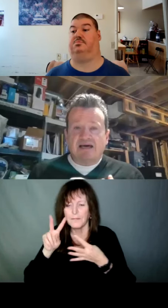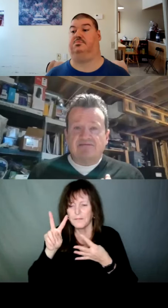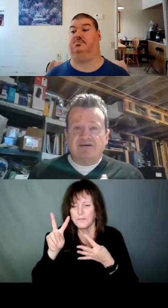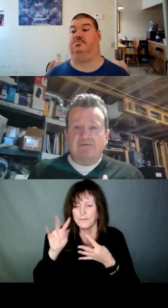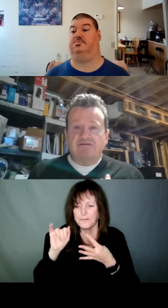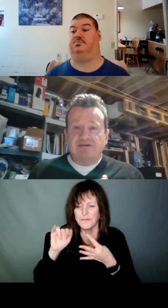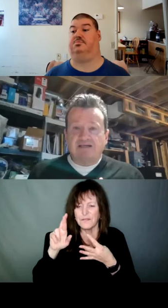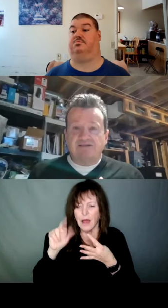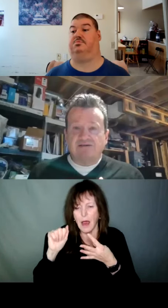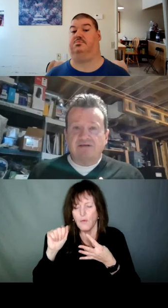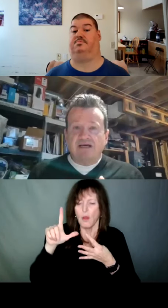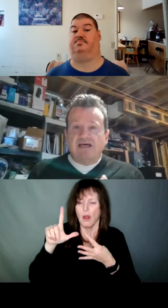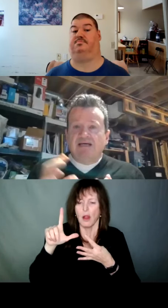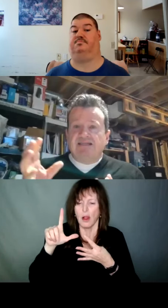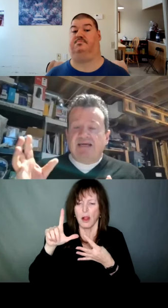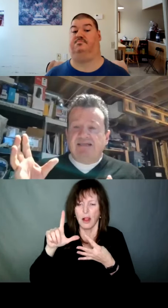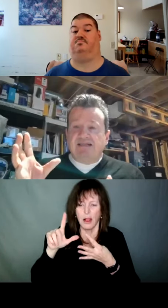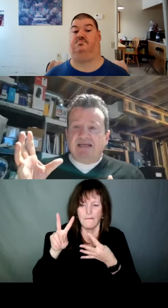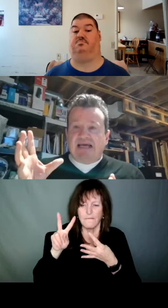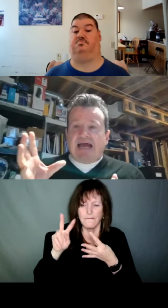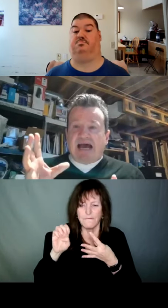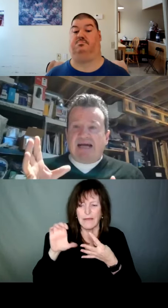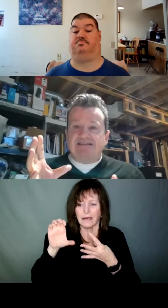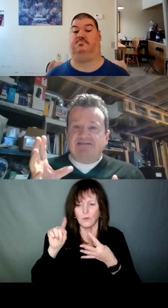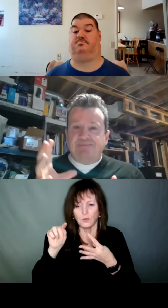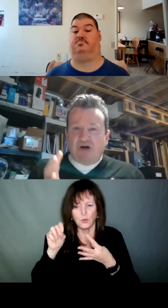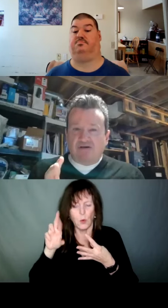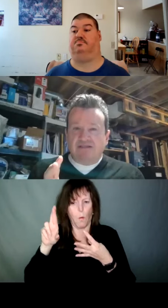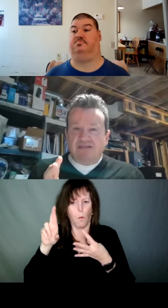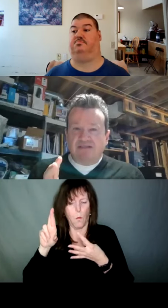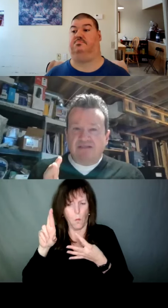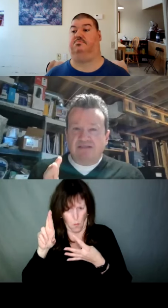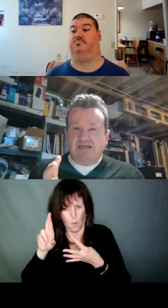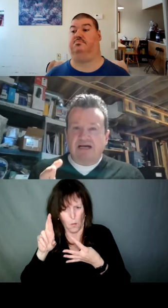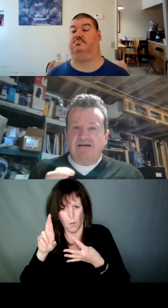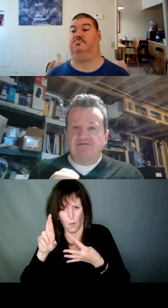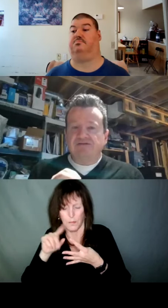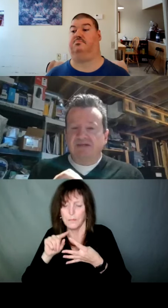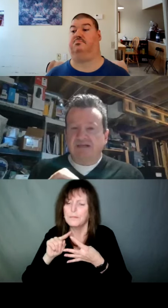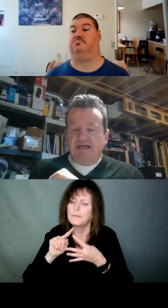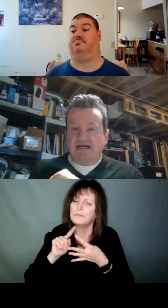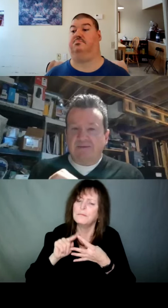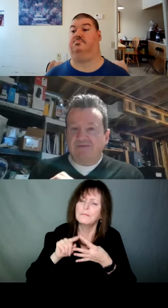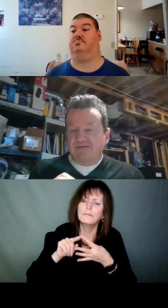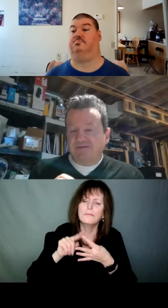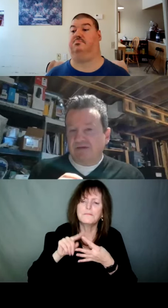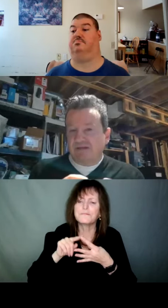. One of those is a viral vector type of vaccine . We will get the details and a subsequent slide . That